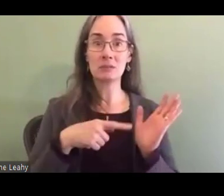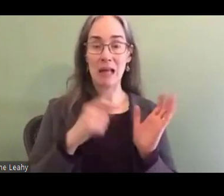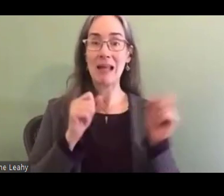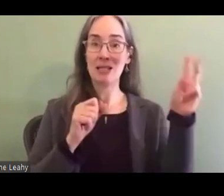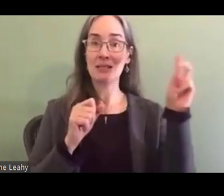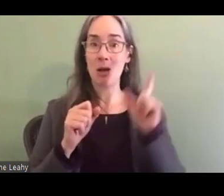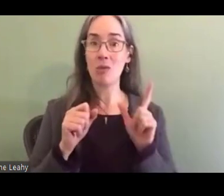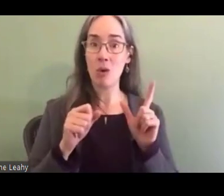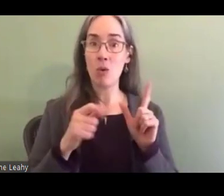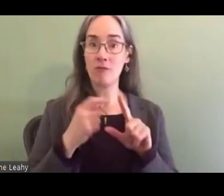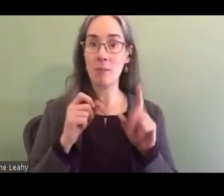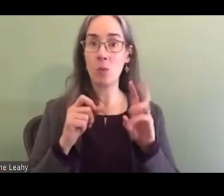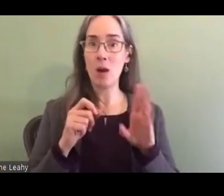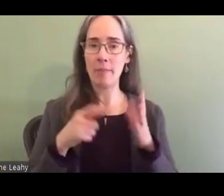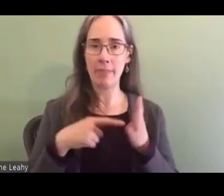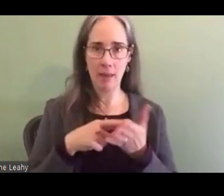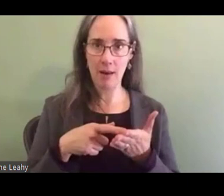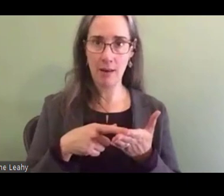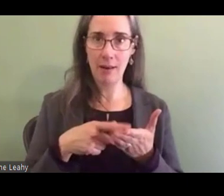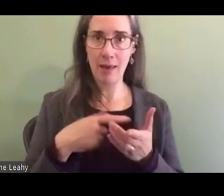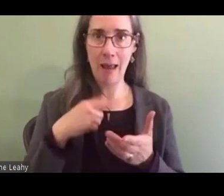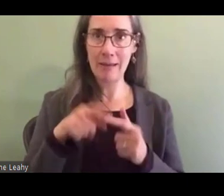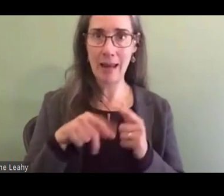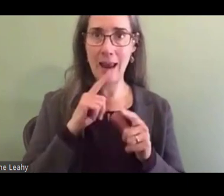I can download them from the web but I can't actually fill them out.